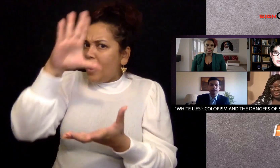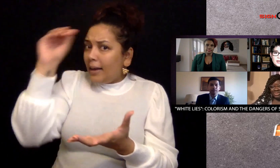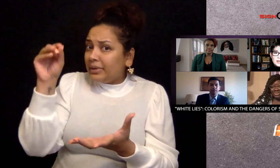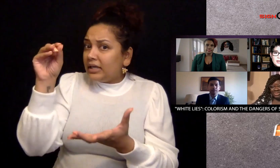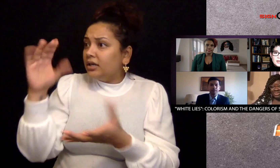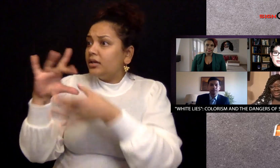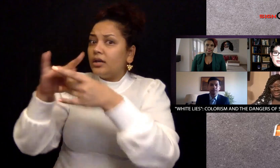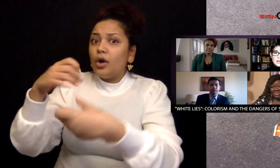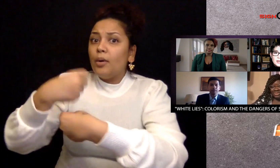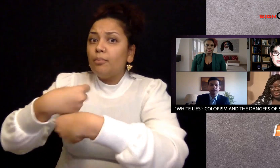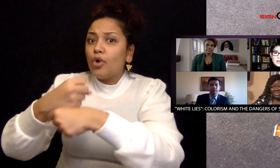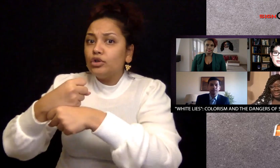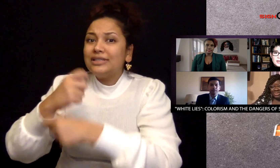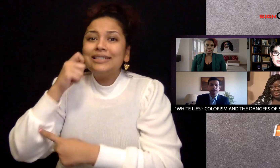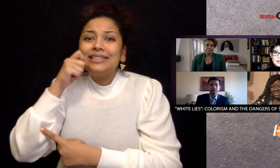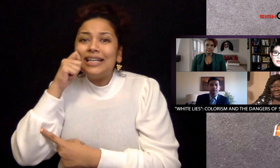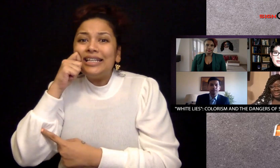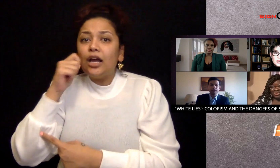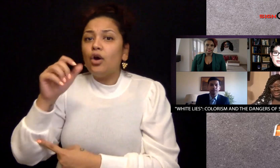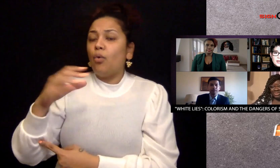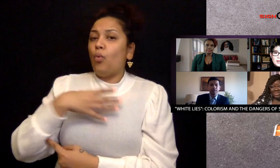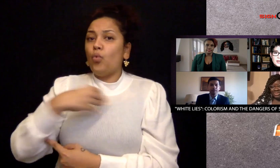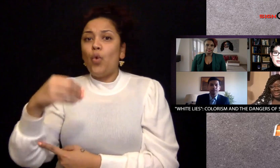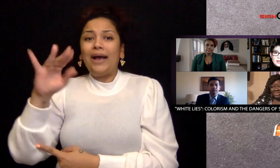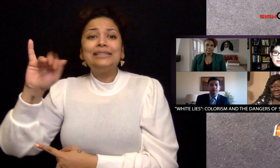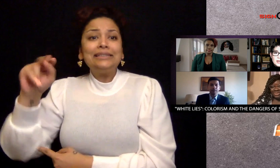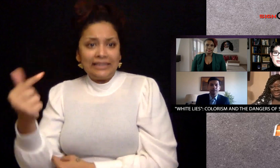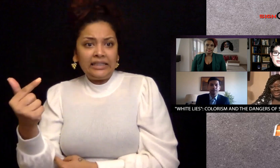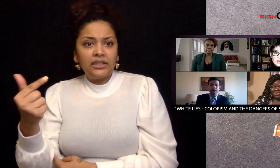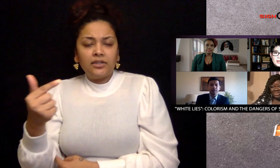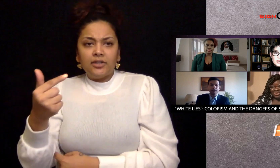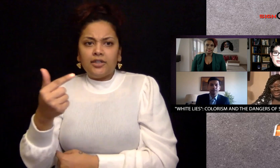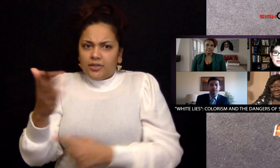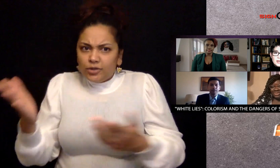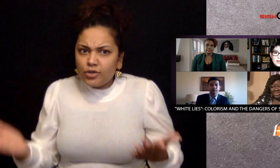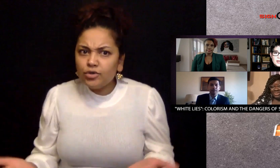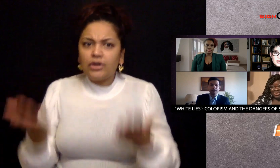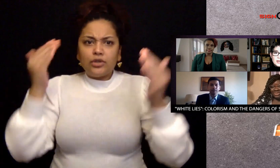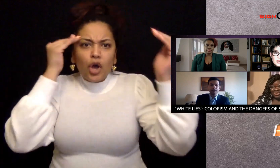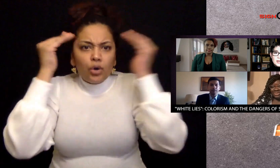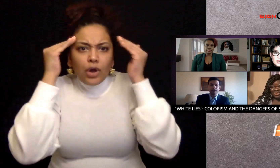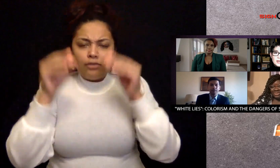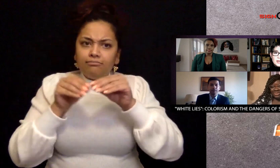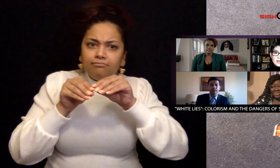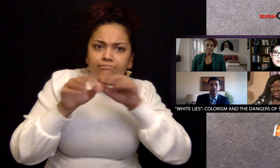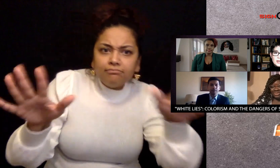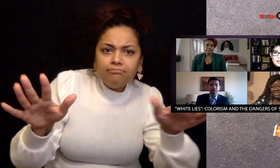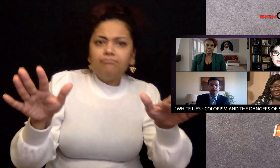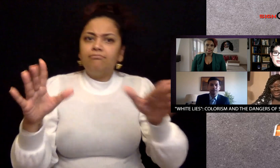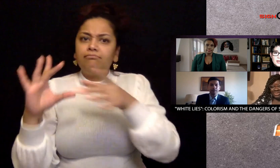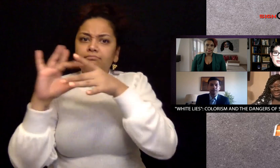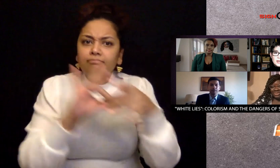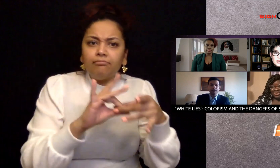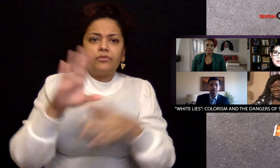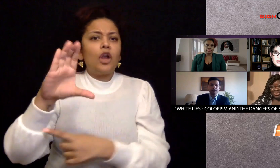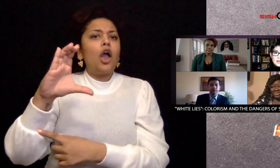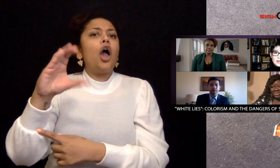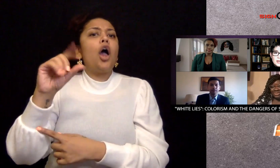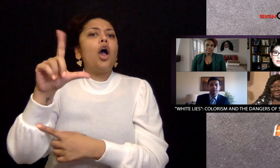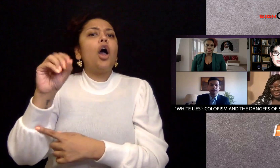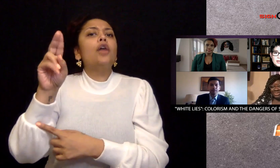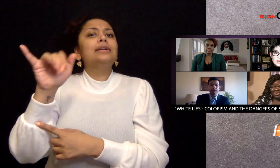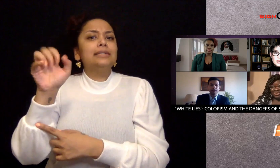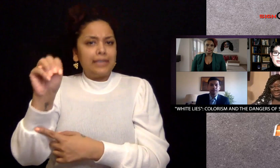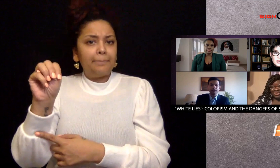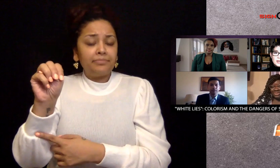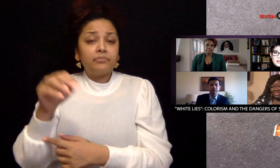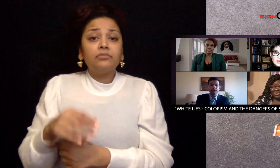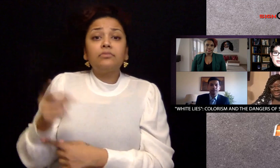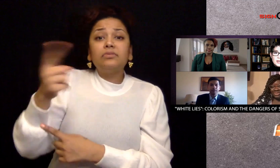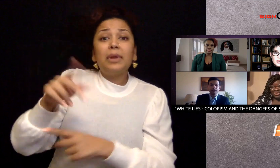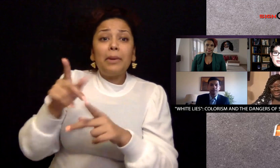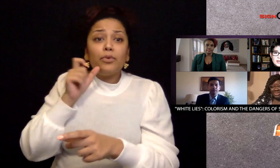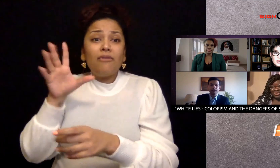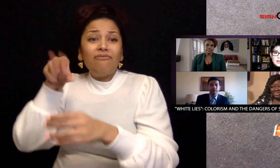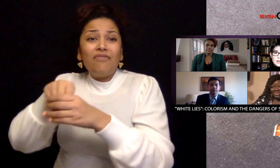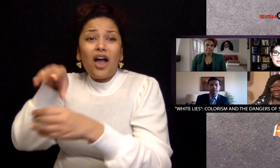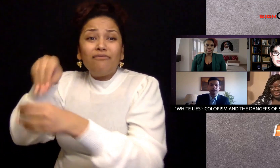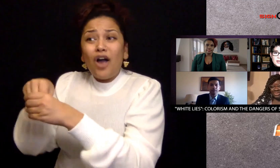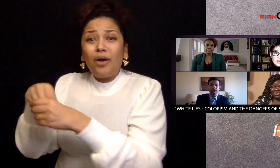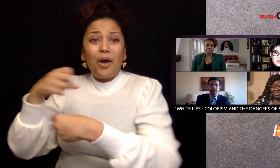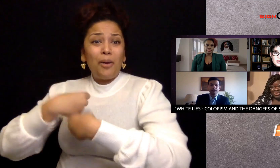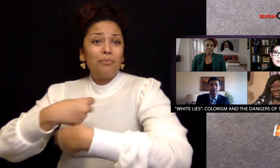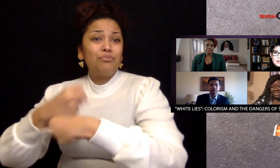the $6.8 billion world industry of skin whitening hoping to raise awareness about colorism and